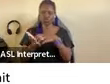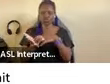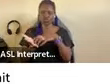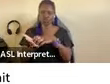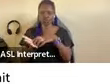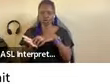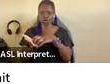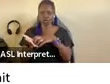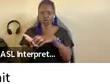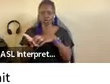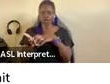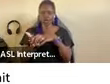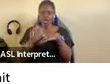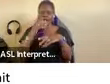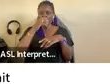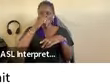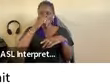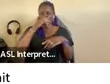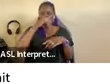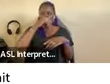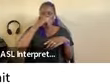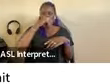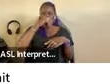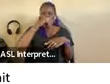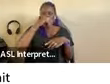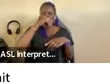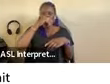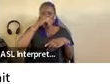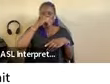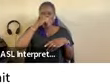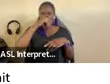prone to potentially poor outcomes from this disease, would gather.